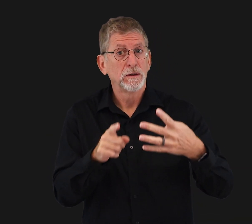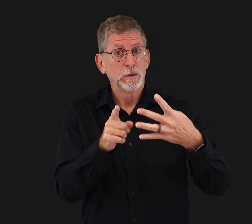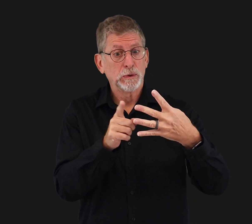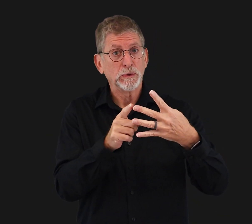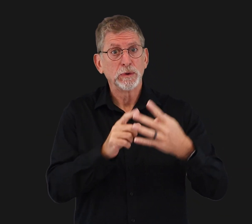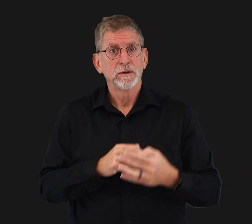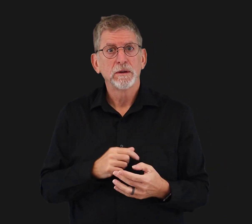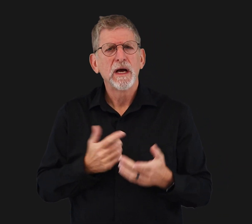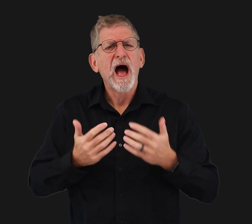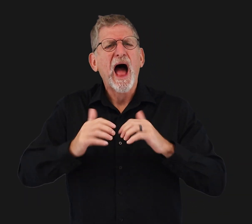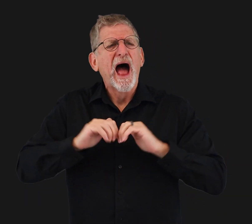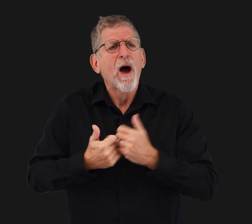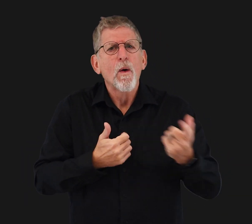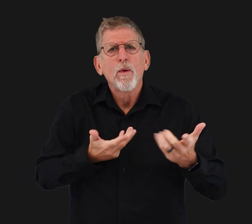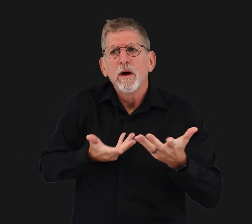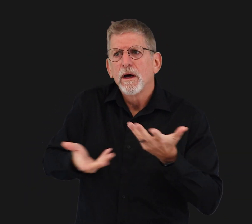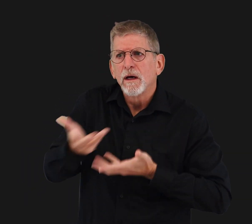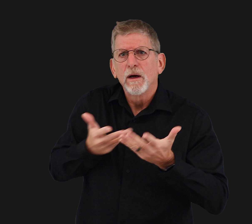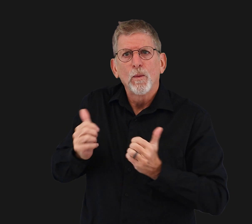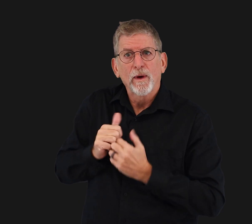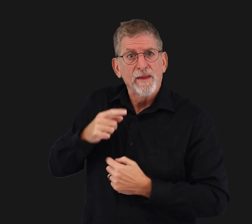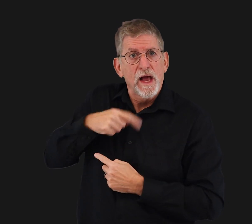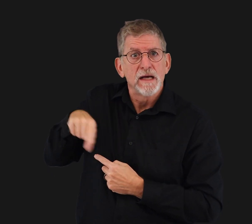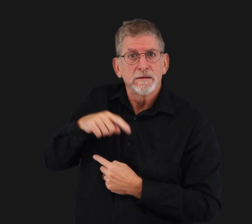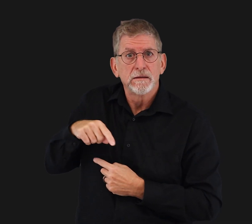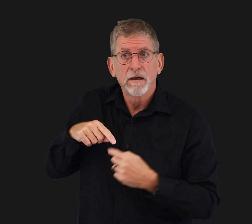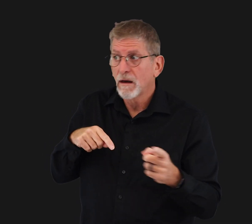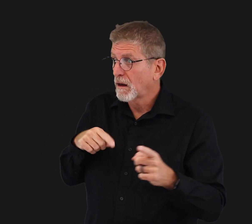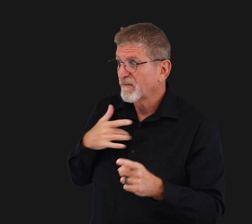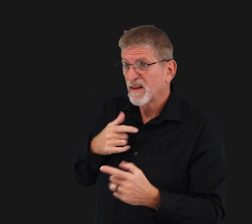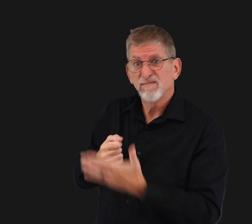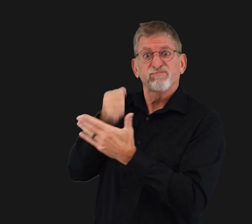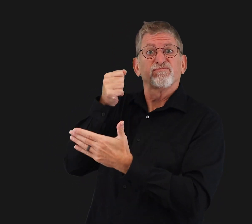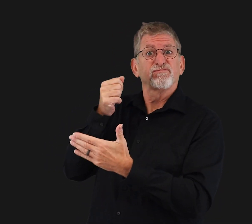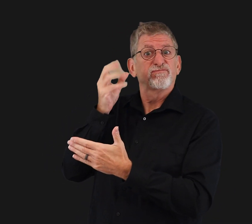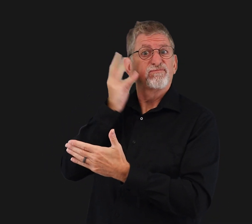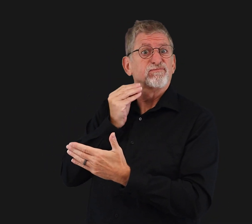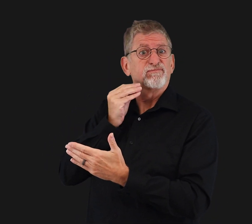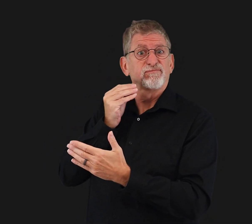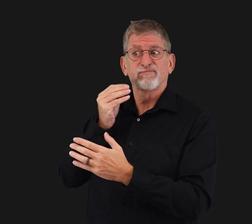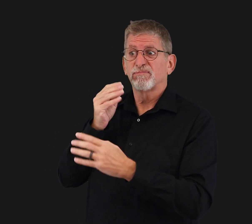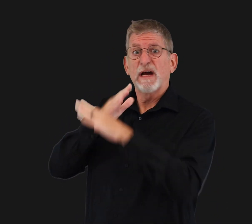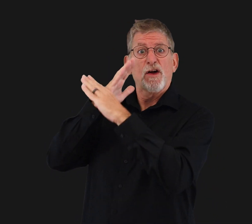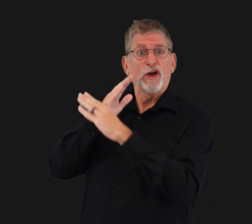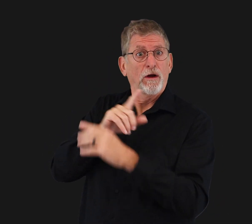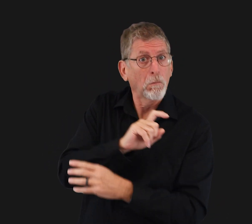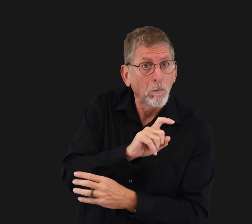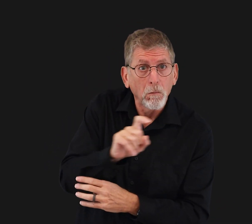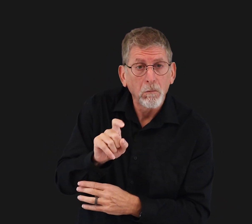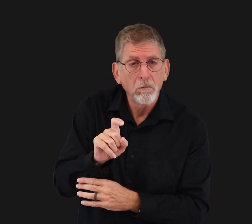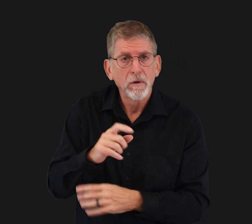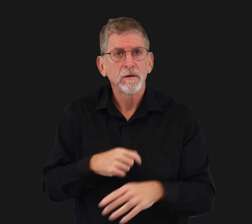• how they interacted with us and if they experienced barriers